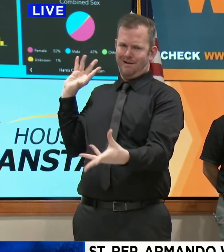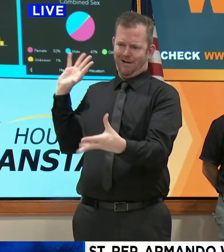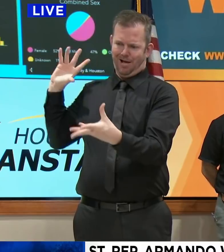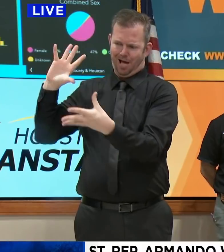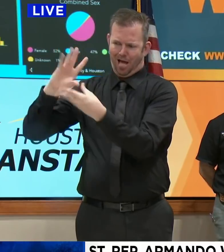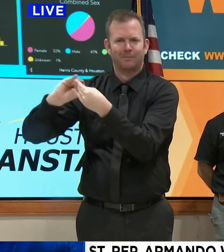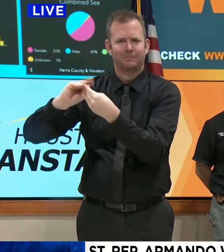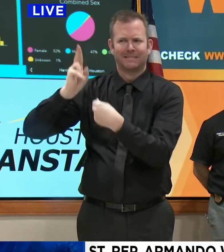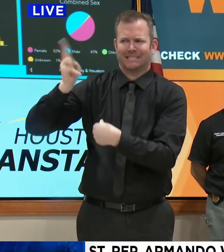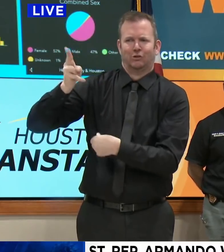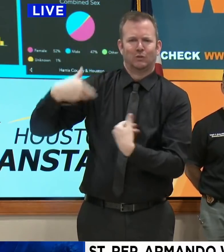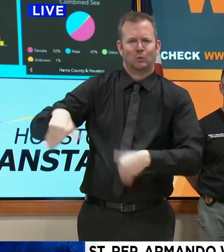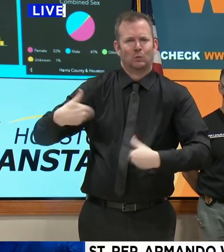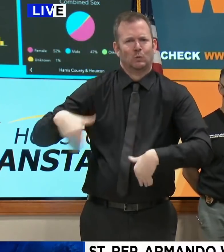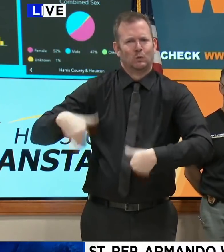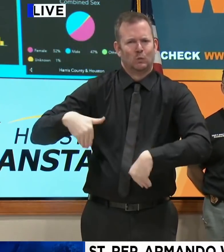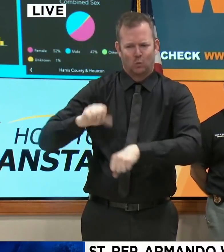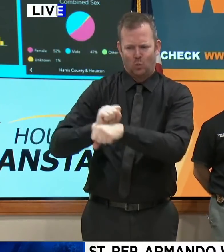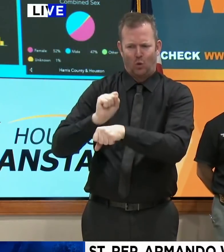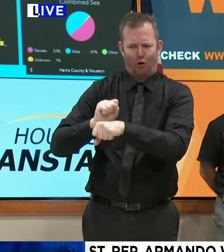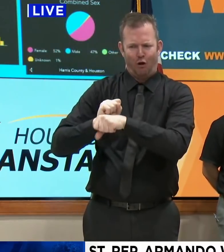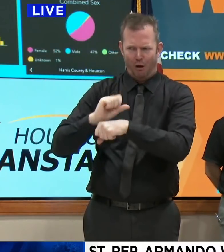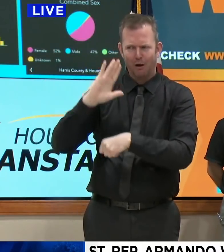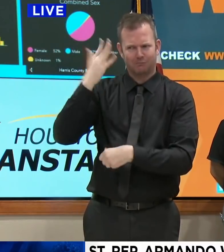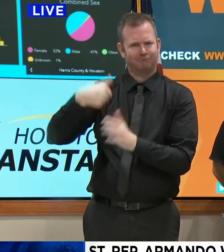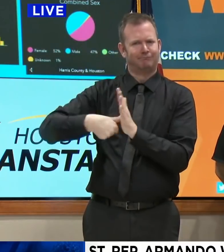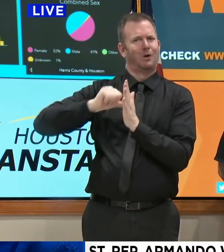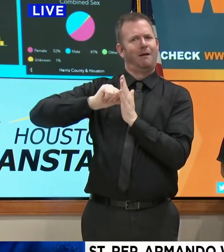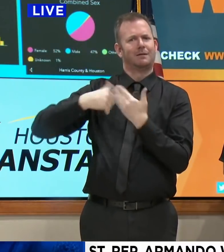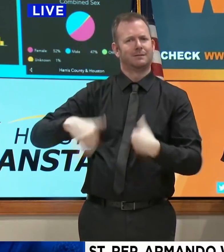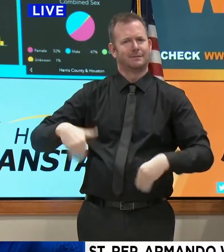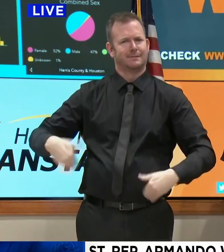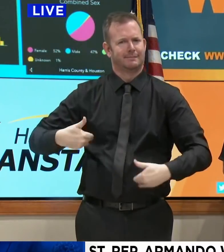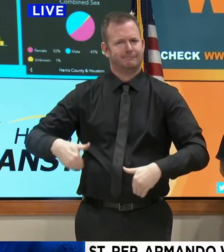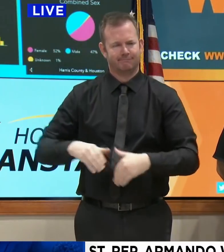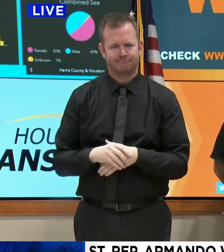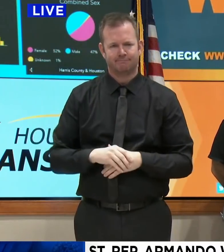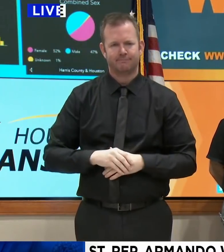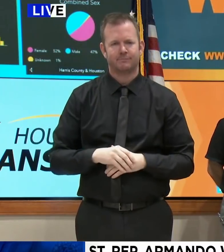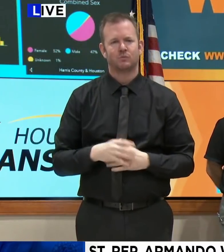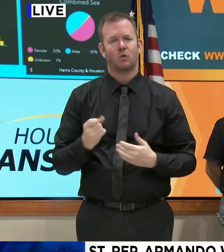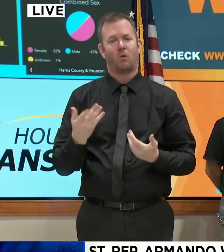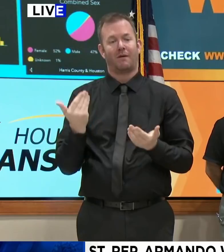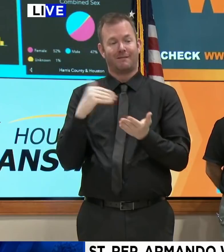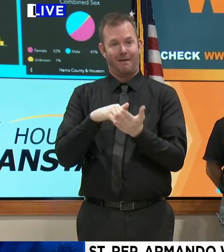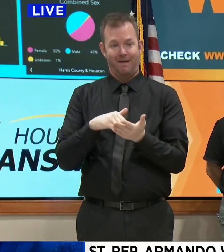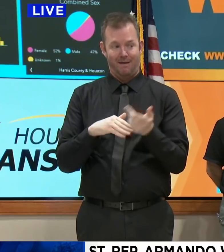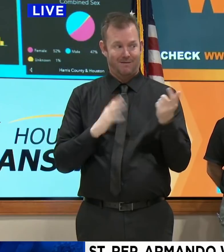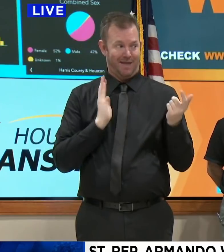that’s why I representative Wally who has a Wally who has a track record of getting things track record of getting things done for this community and I done for this community and I know that the mayor’s